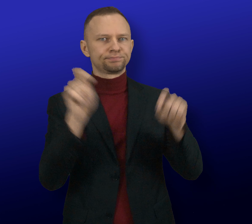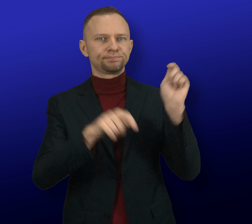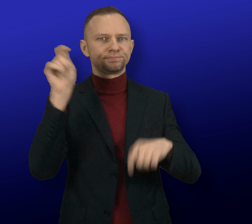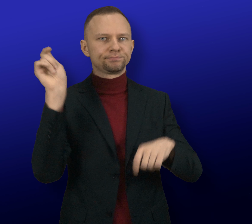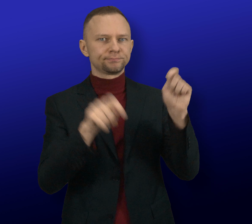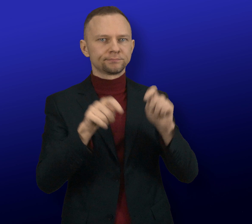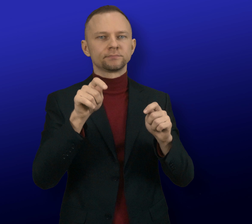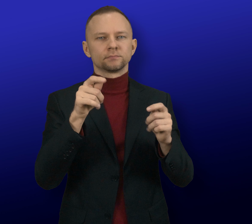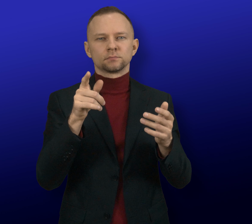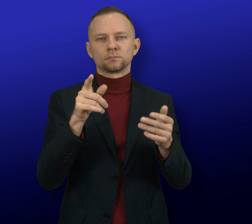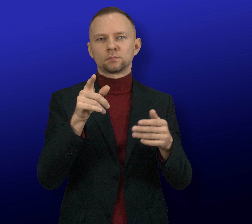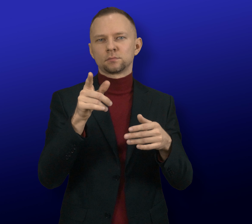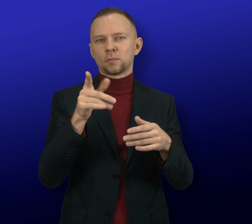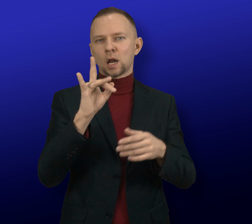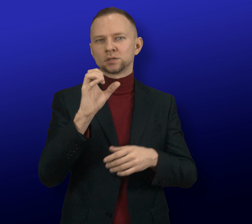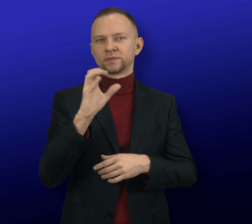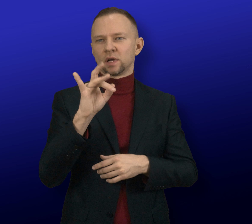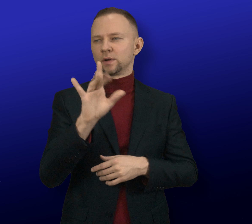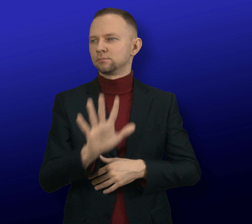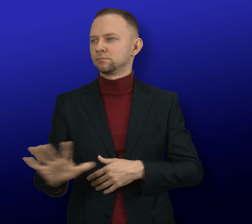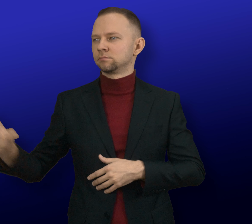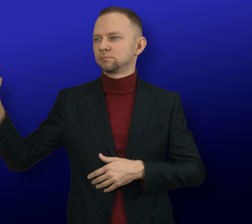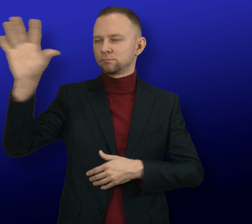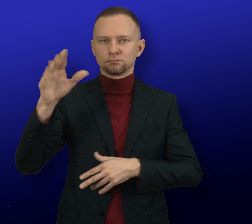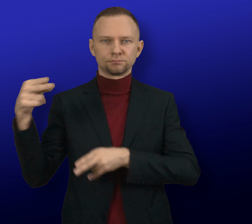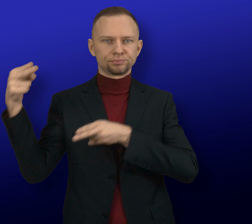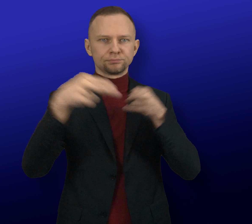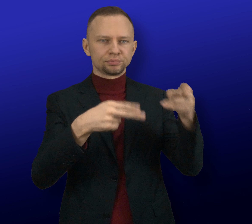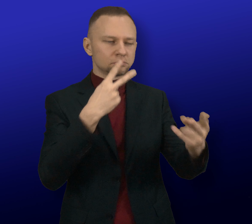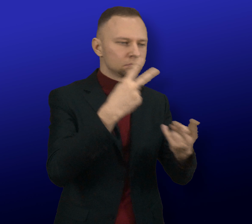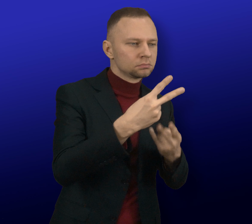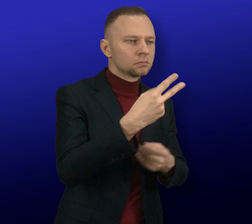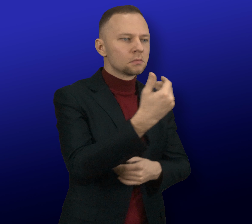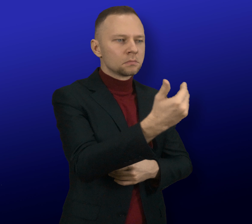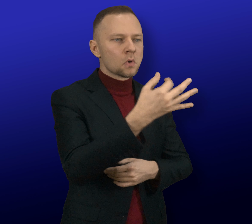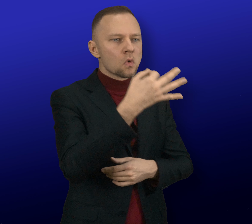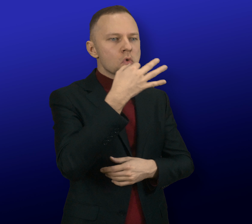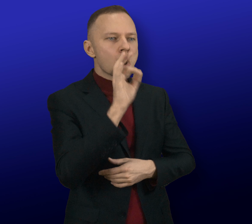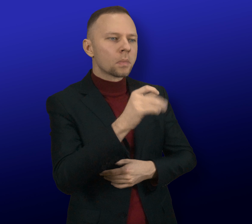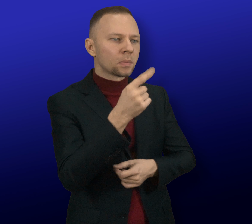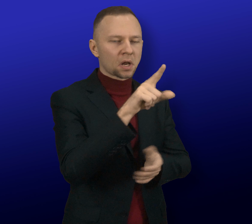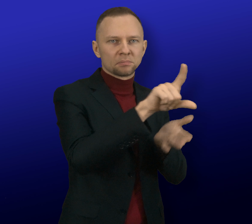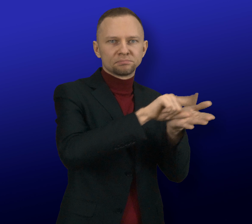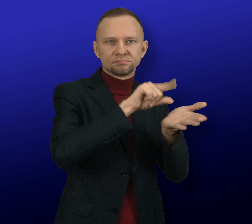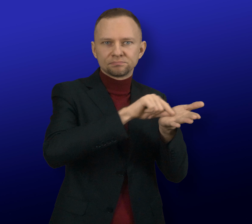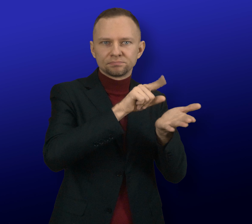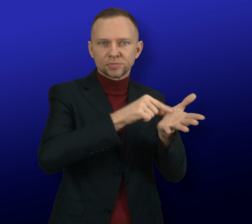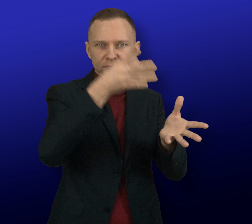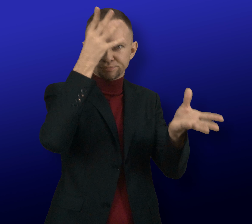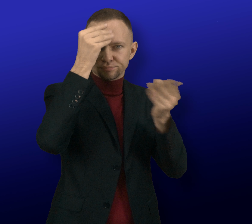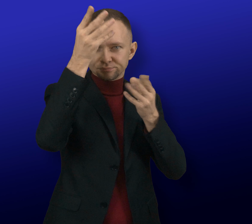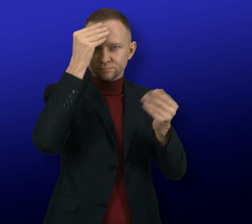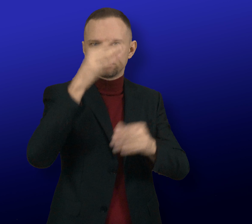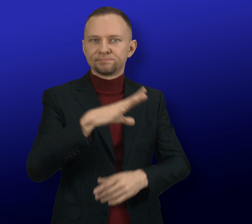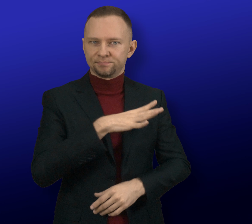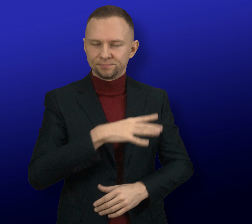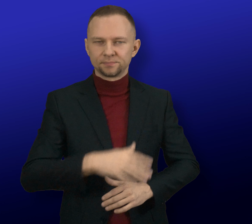they came to learn from experience from all over the RSFSR.